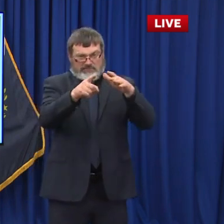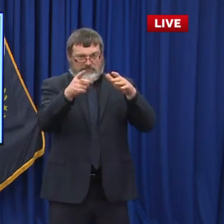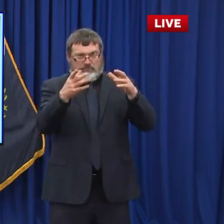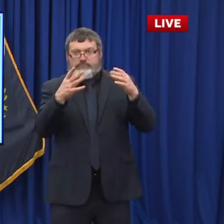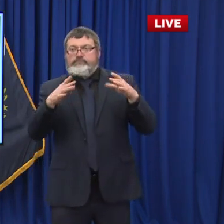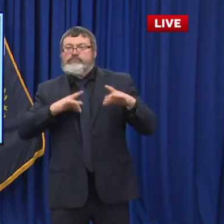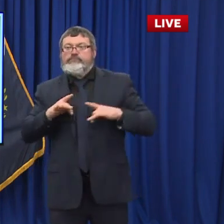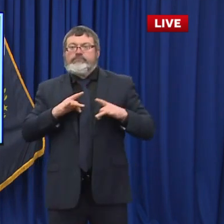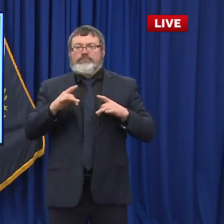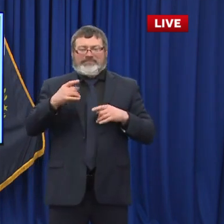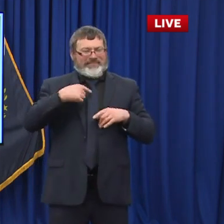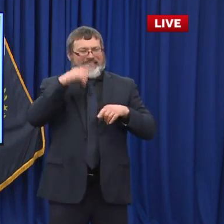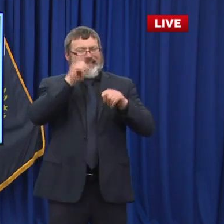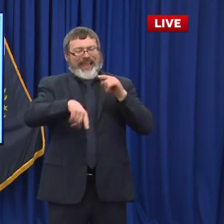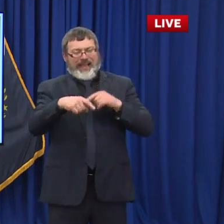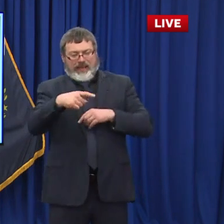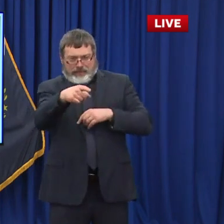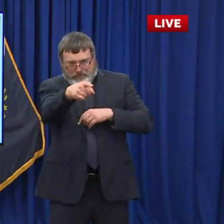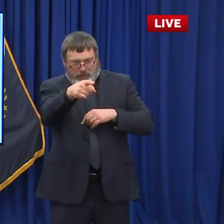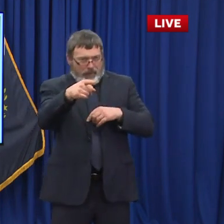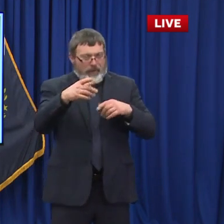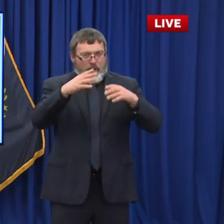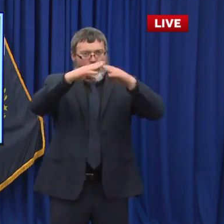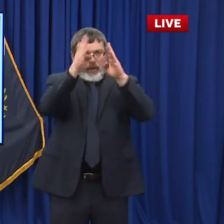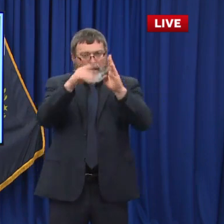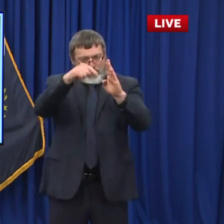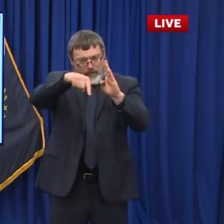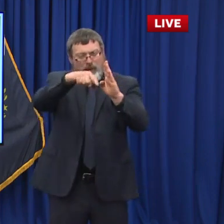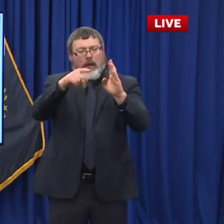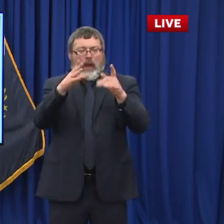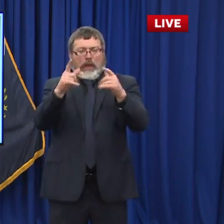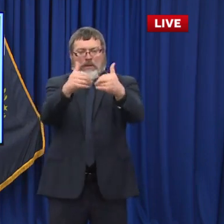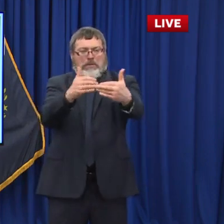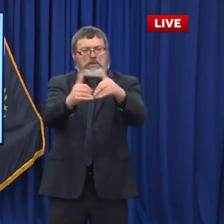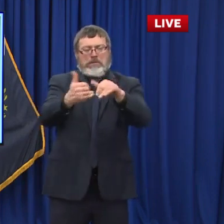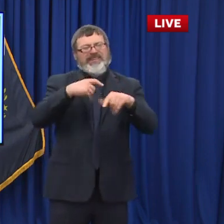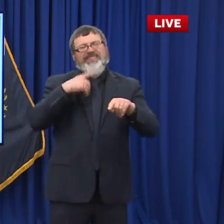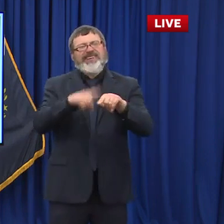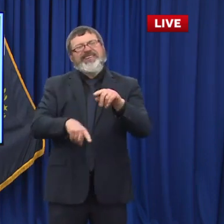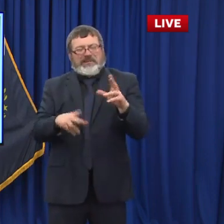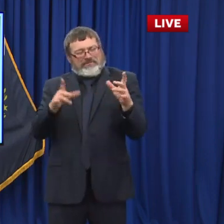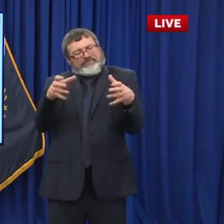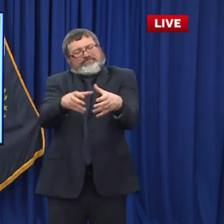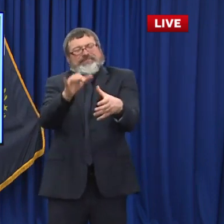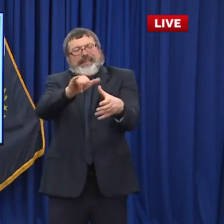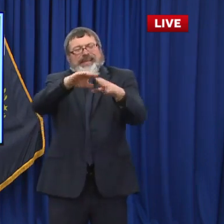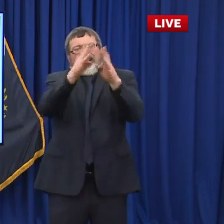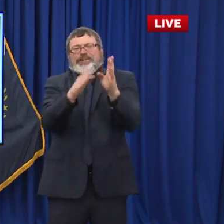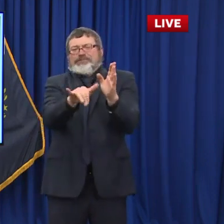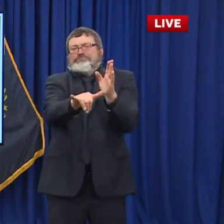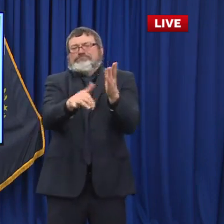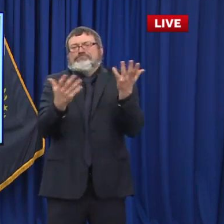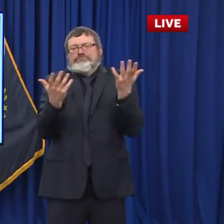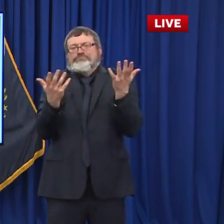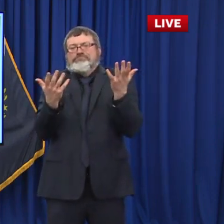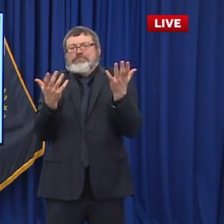WE STILL SAW A LOT OF CASES WITHIN THE IMMEDIATE FAMILY. WE’RE NOT ASKING THE IMMEDIATE FAMILY TO NOT ASSOCIATE SO THAT MAY HAPPEN OVER CHRISTMAS.